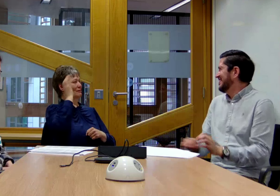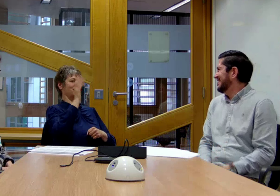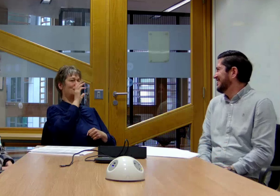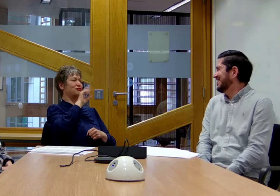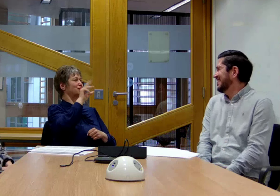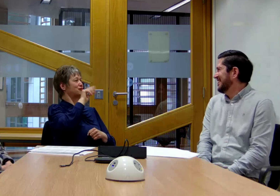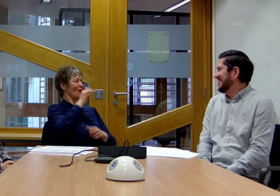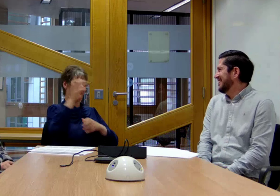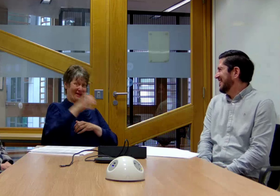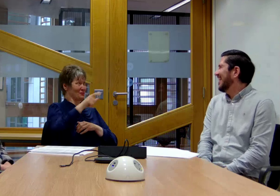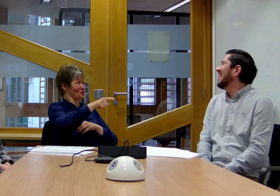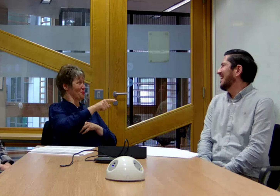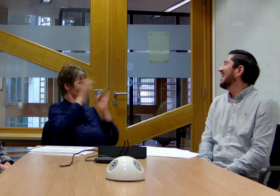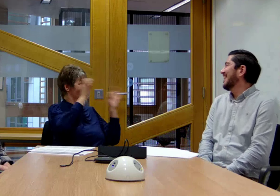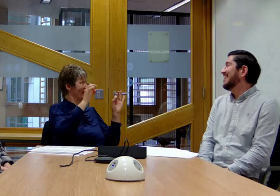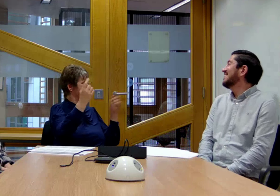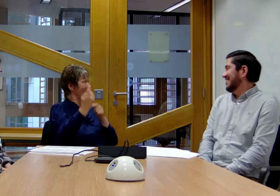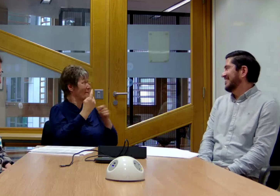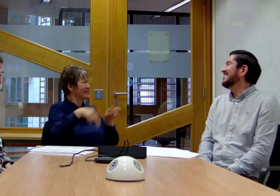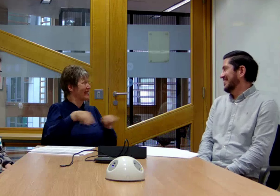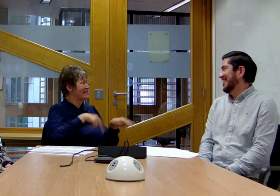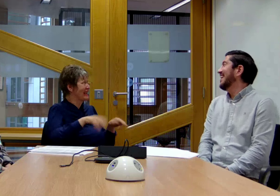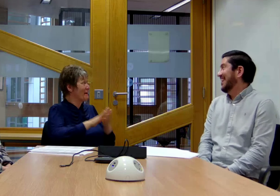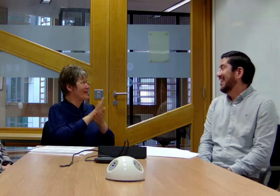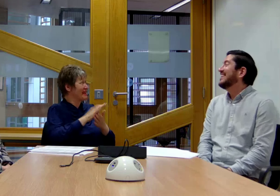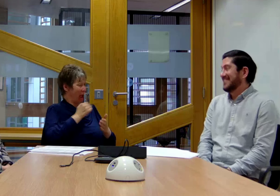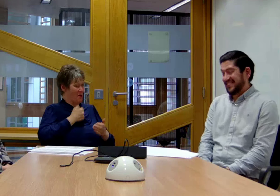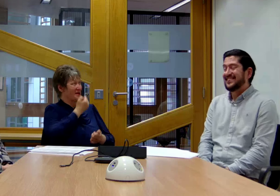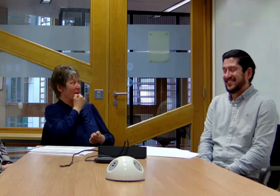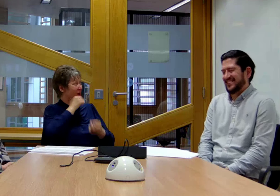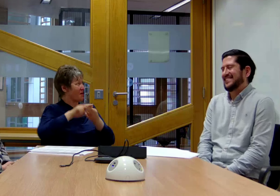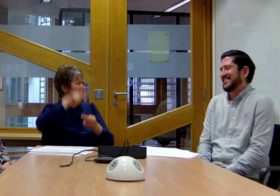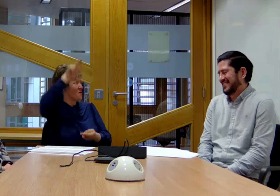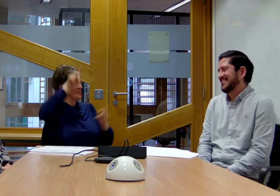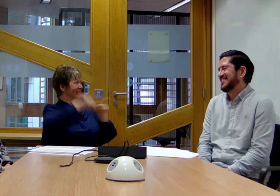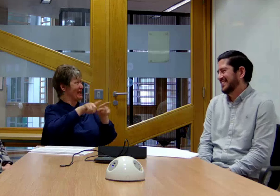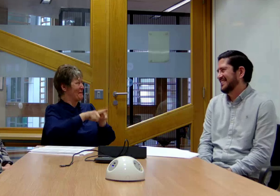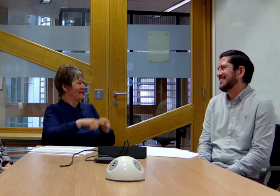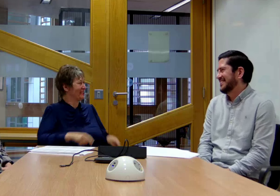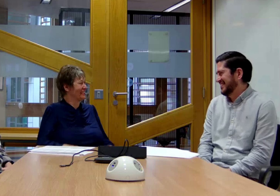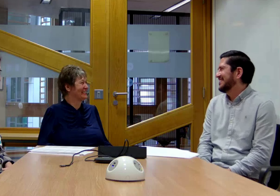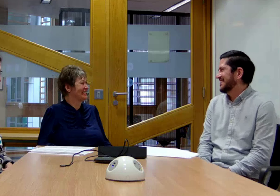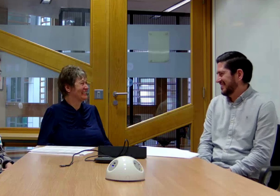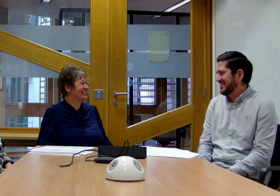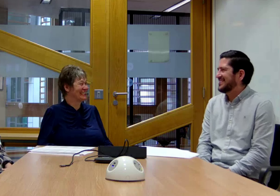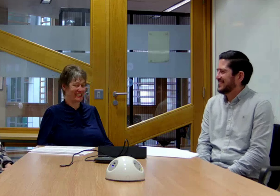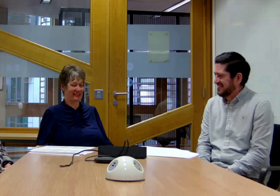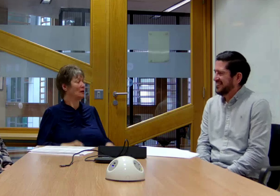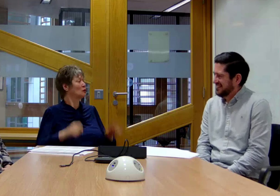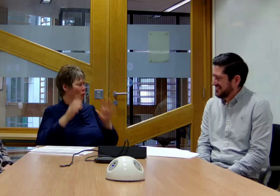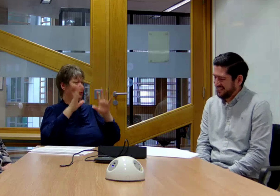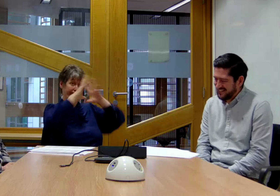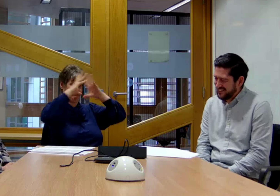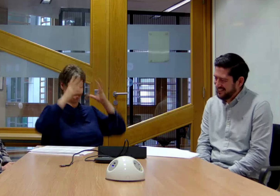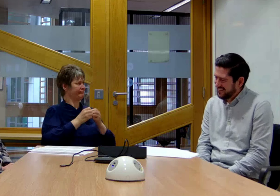And then the numbers will definitely go up for us too.